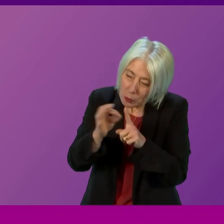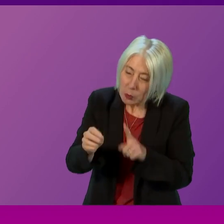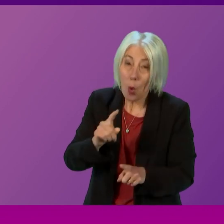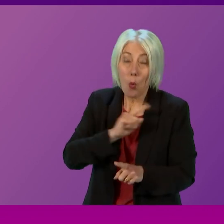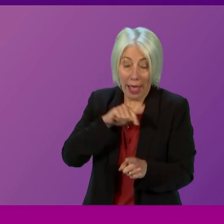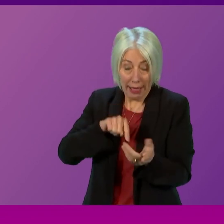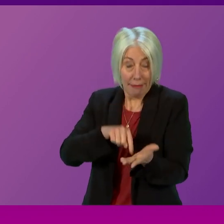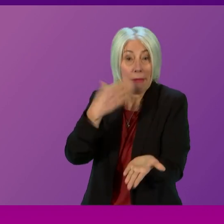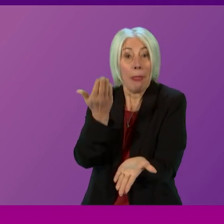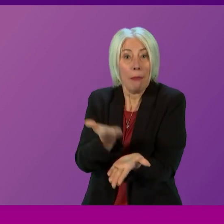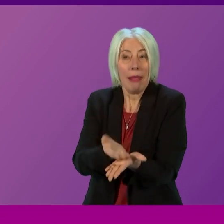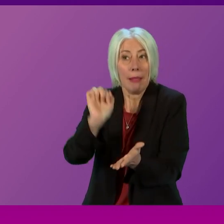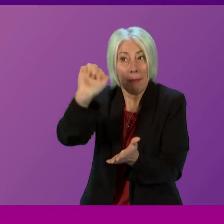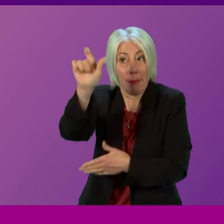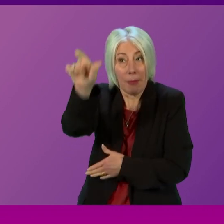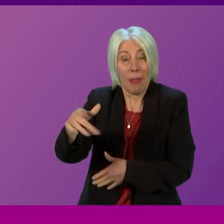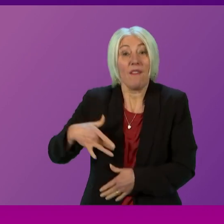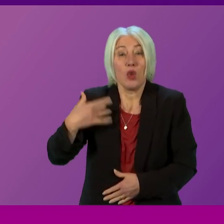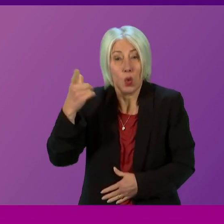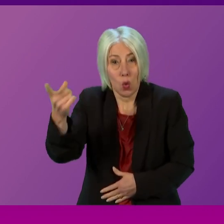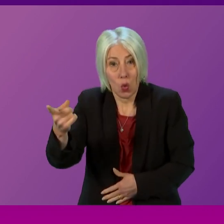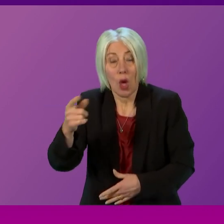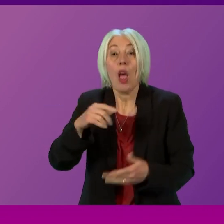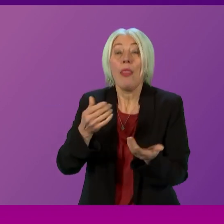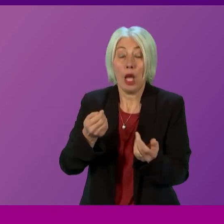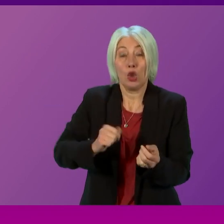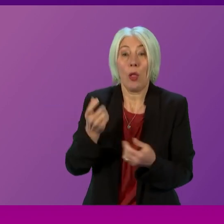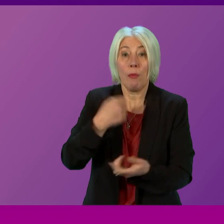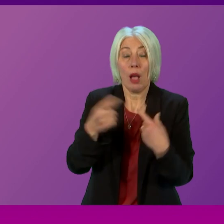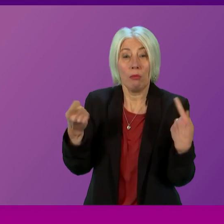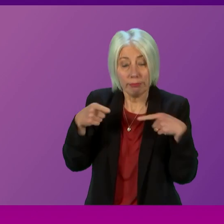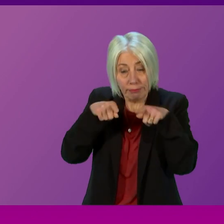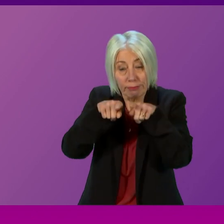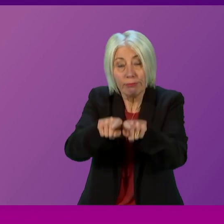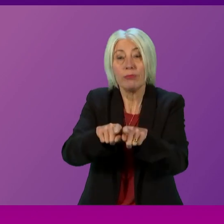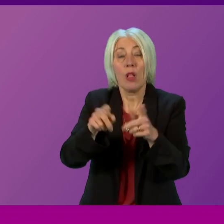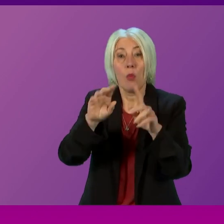in his view, the bill brings Scotland into line with its international obligations.